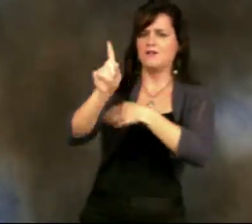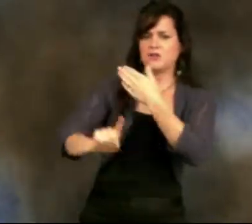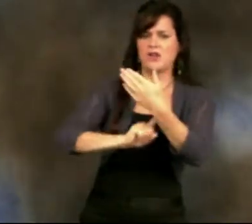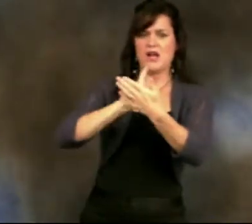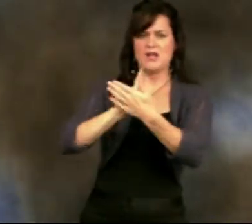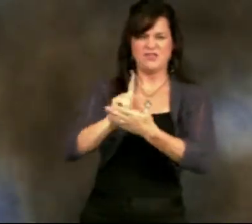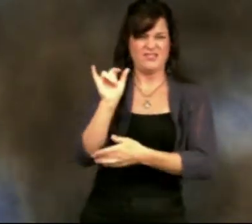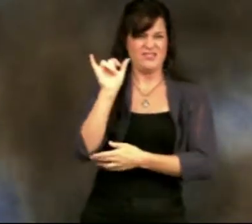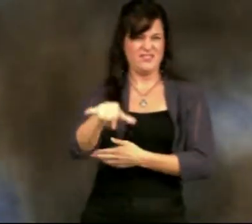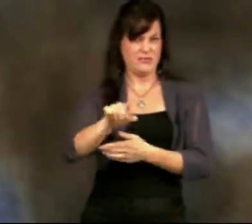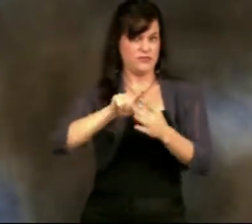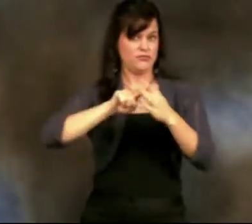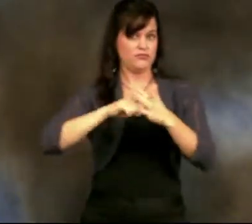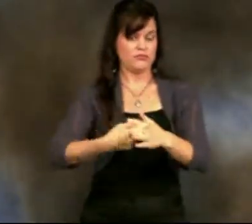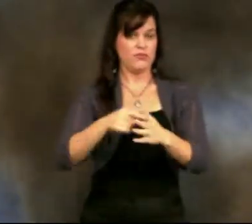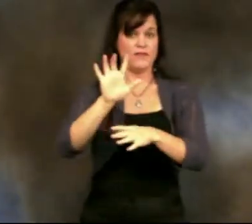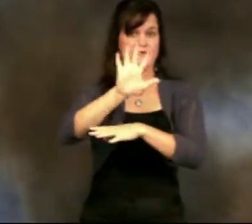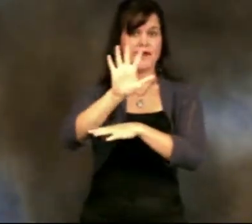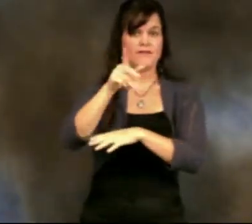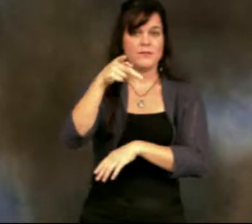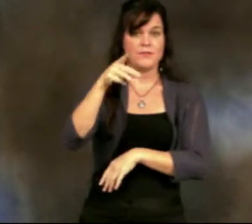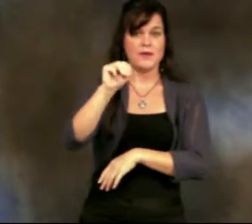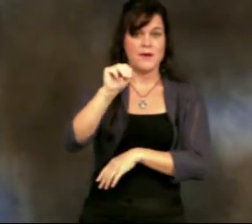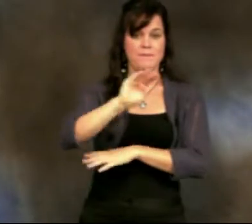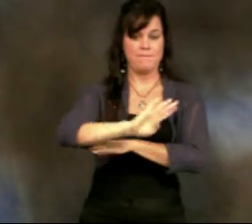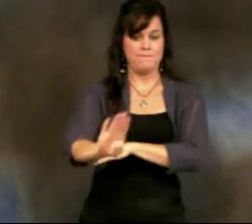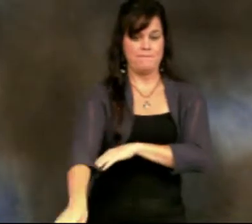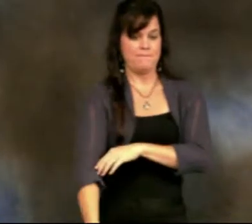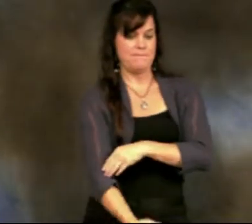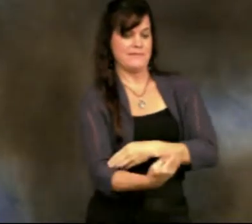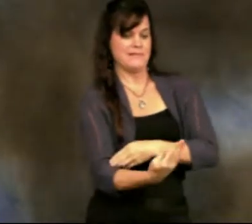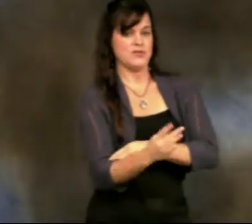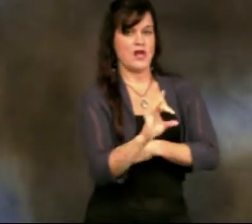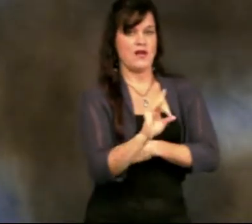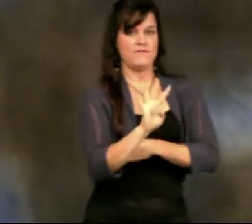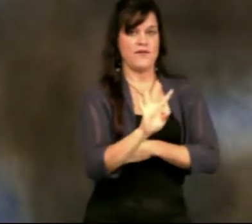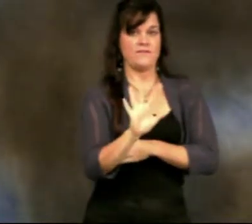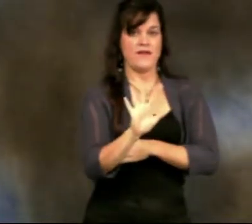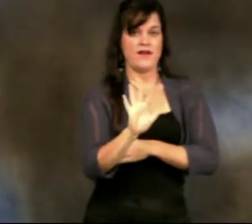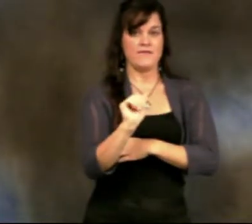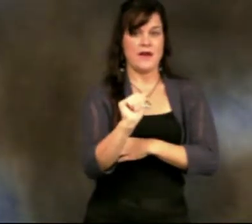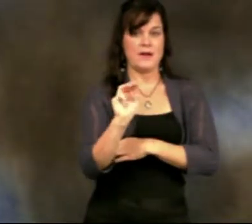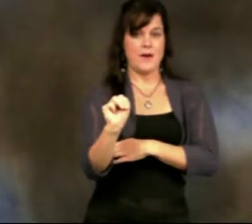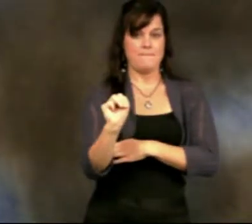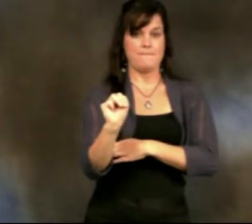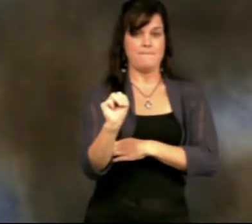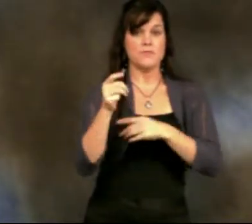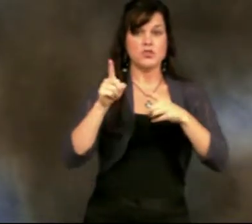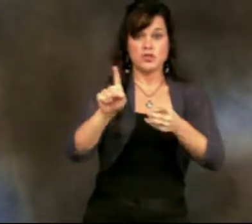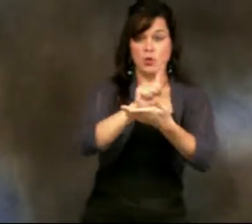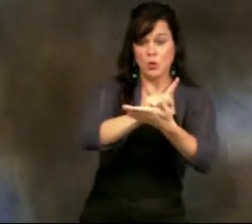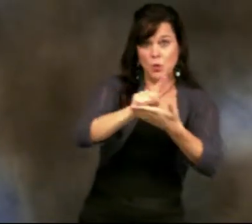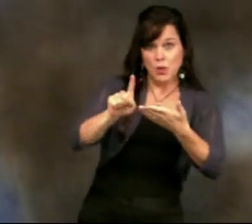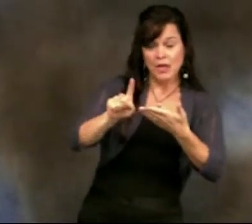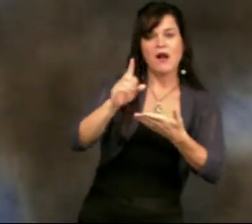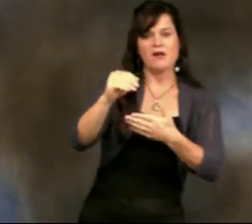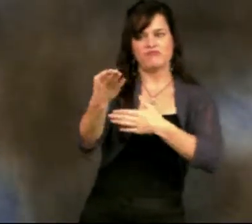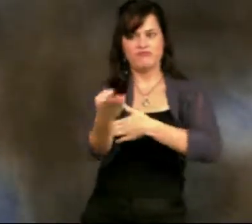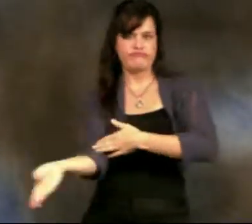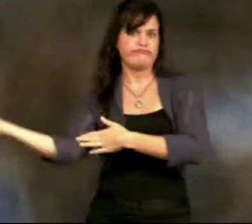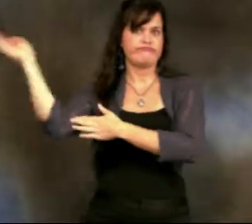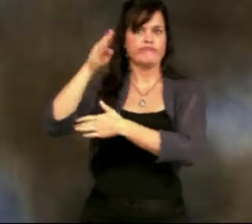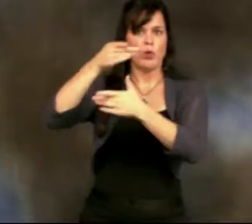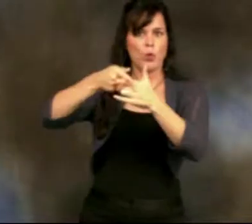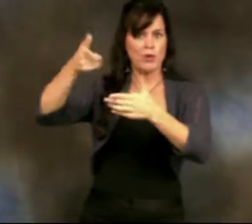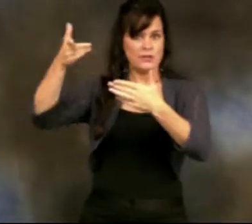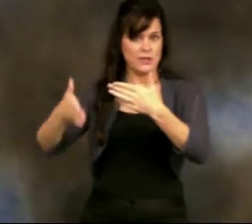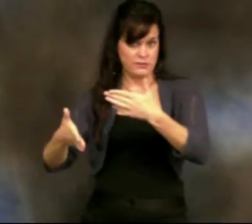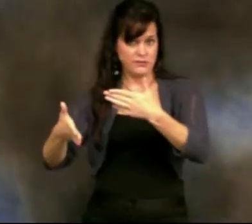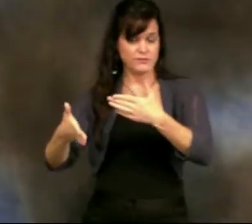communication access after hours (meaning weekdays 5 pm to 8:45 am and 24 hours a day